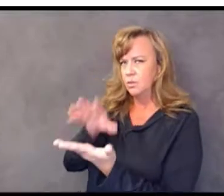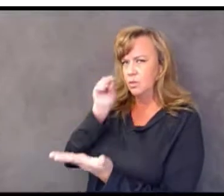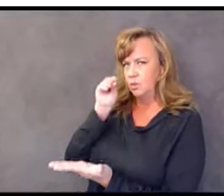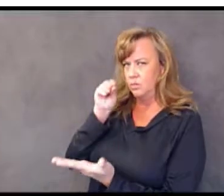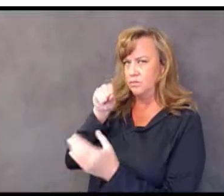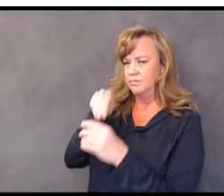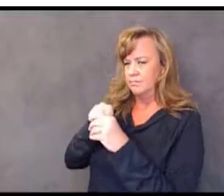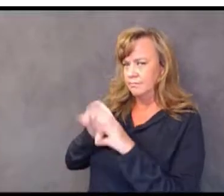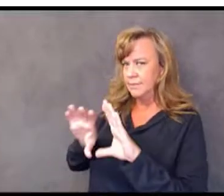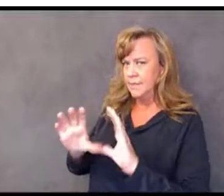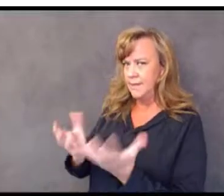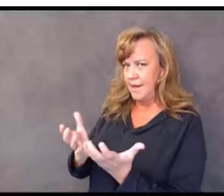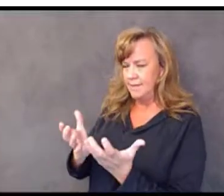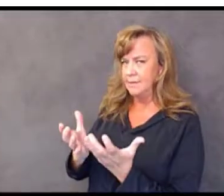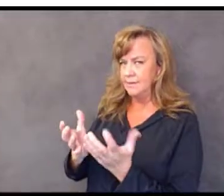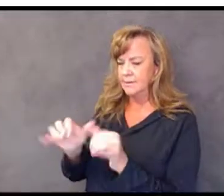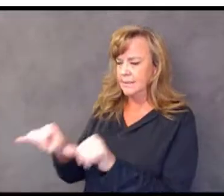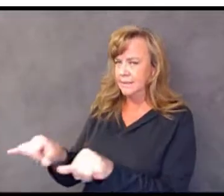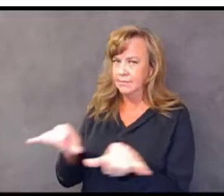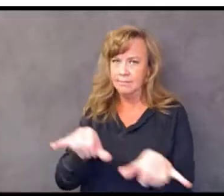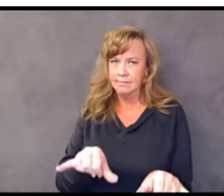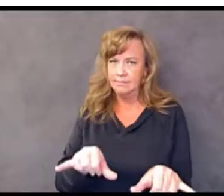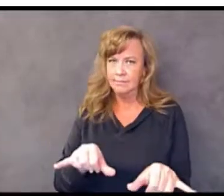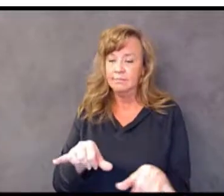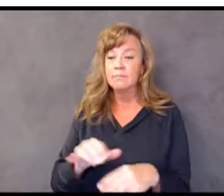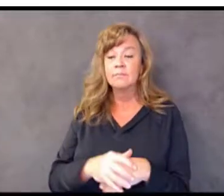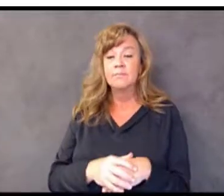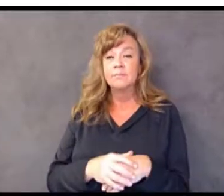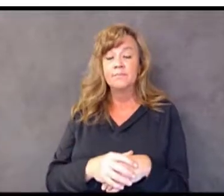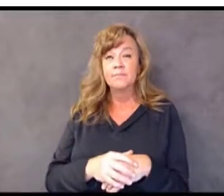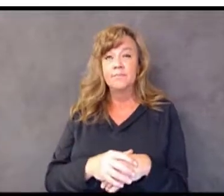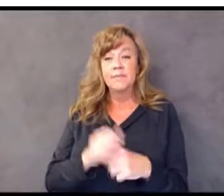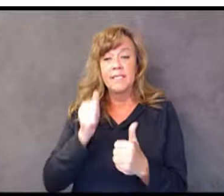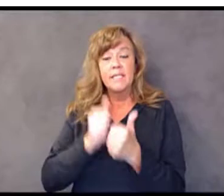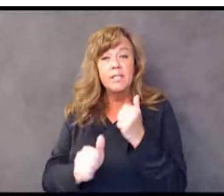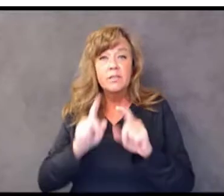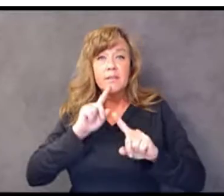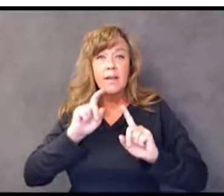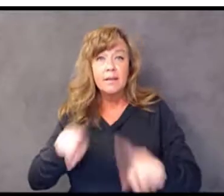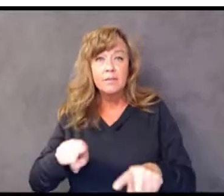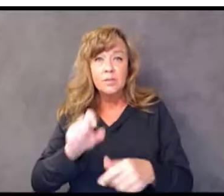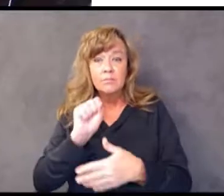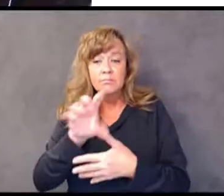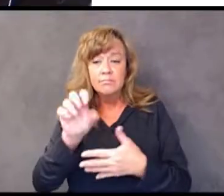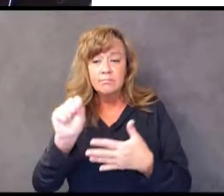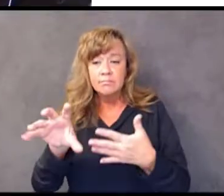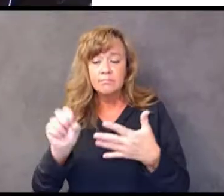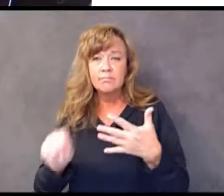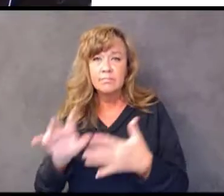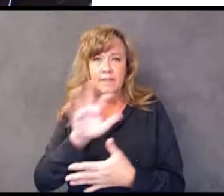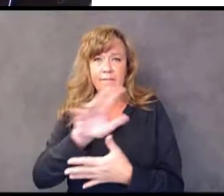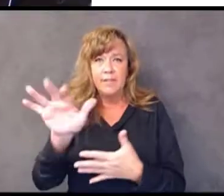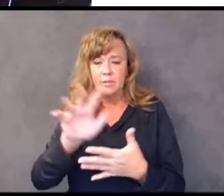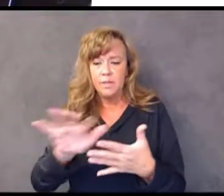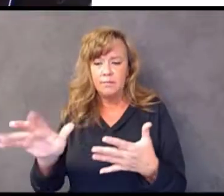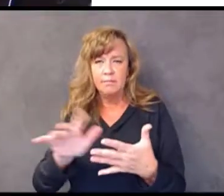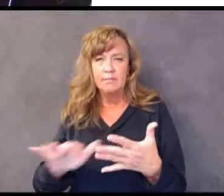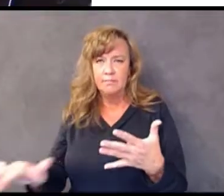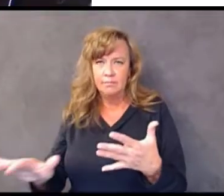Finger spelling of each answer choice is demonstrated in the video that follows.